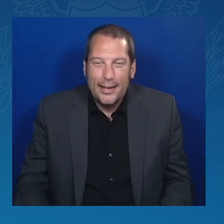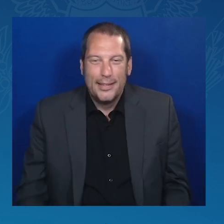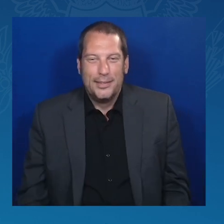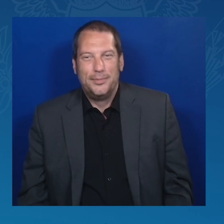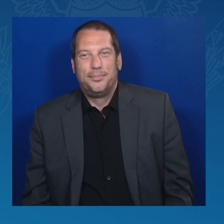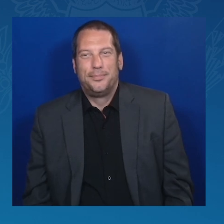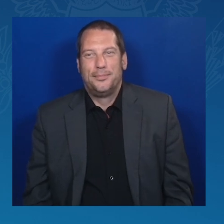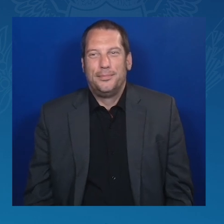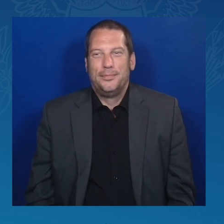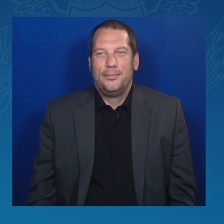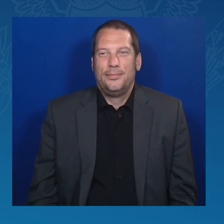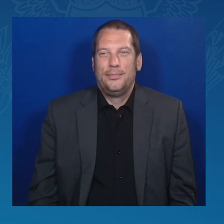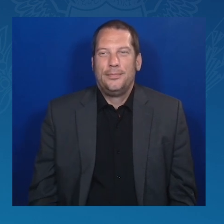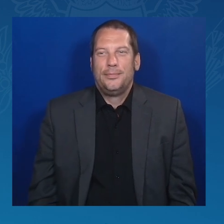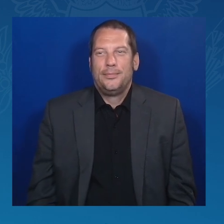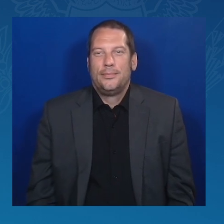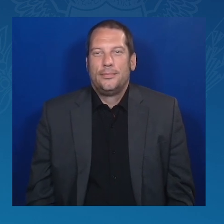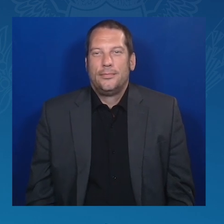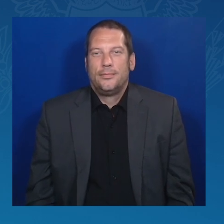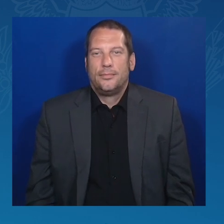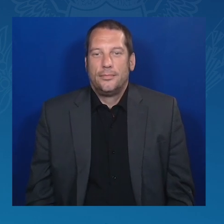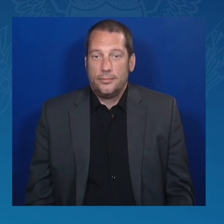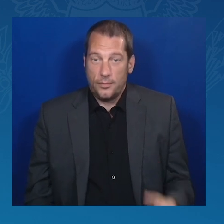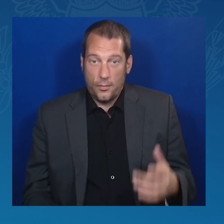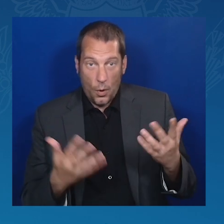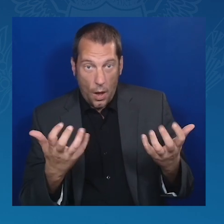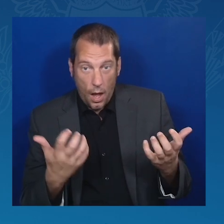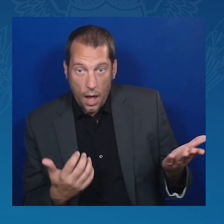You want to come up? No. Not yet. Maybe at the end.